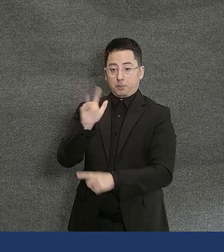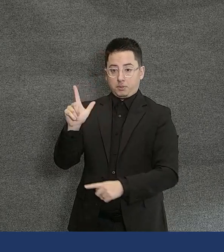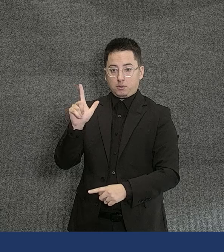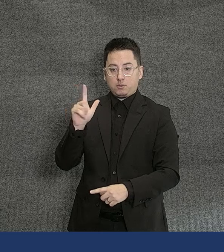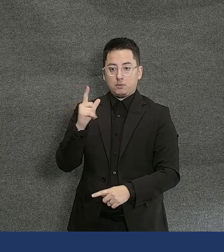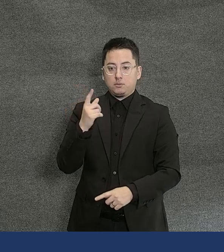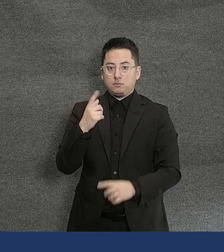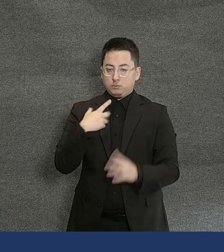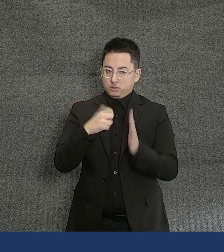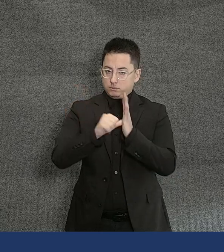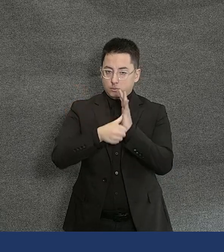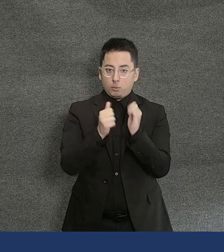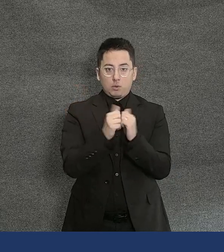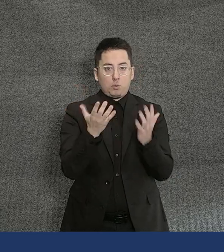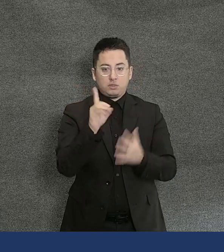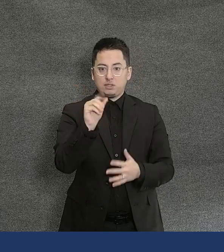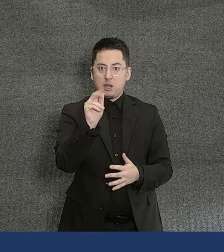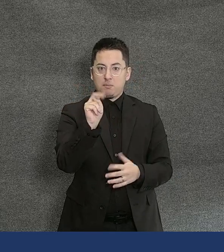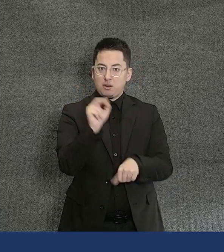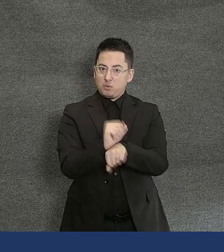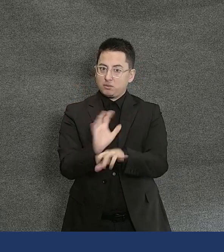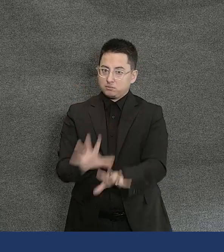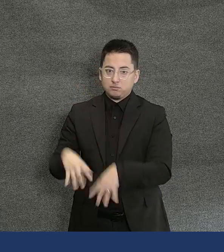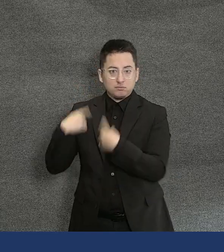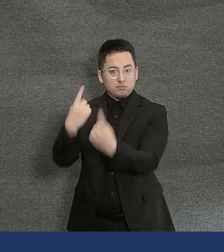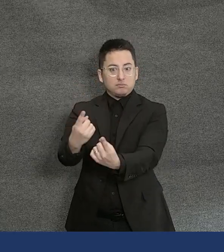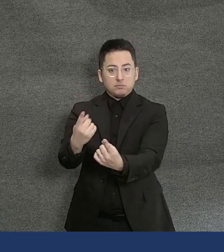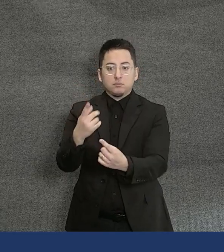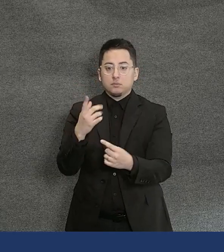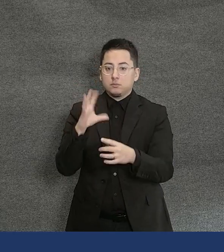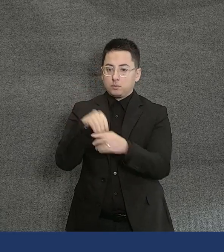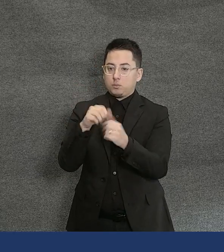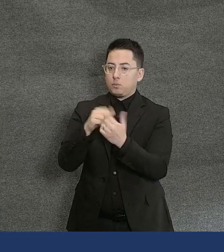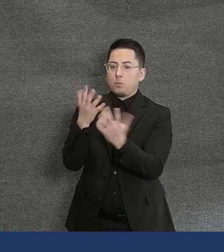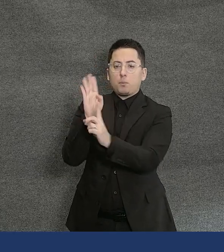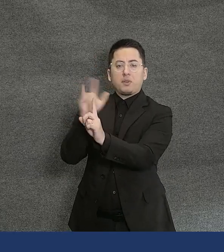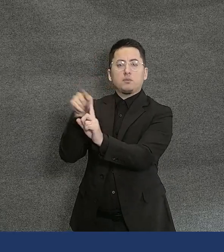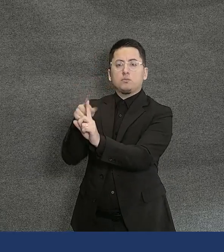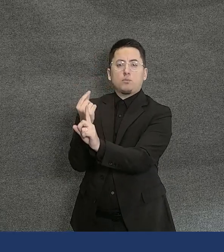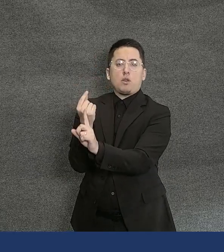Some of the things in there that I am still hopeful for